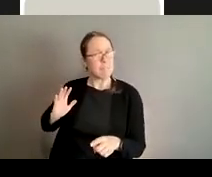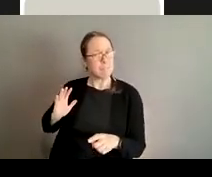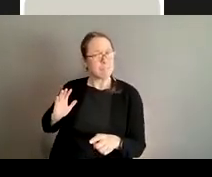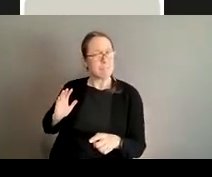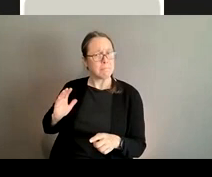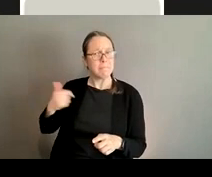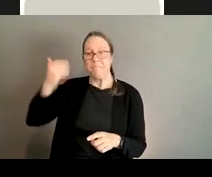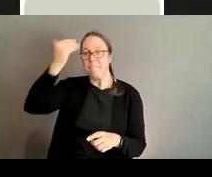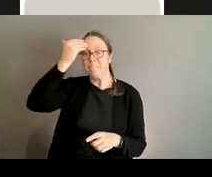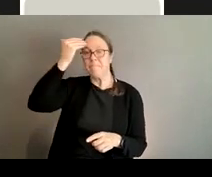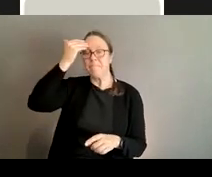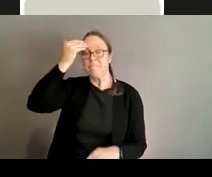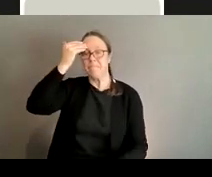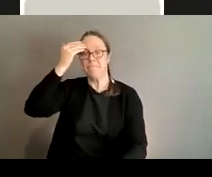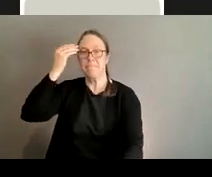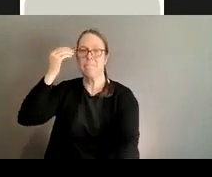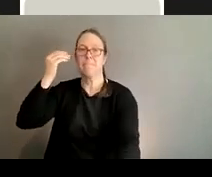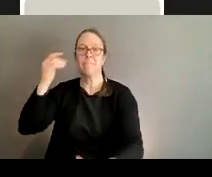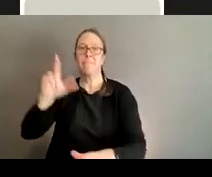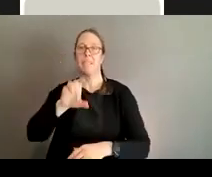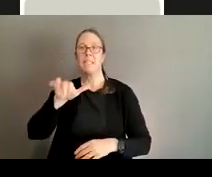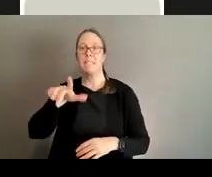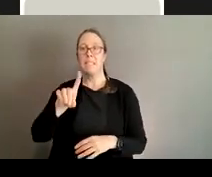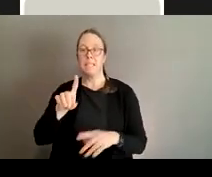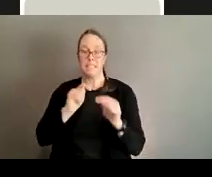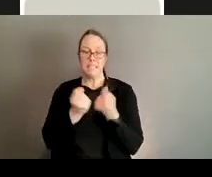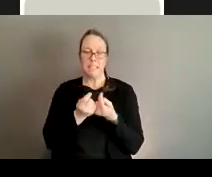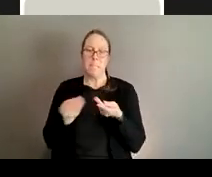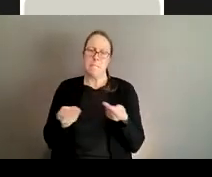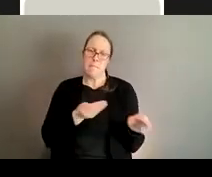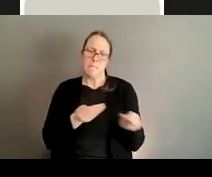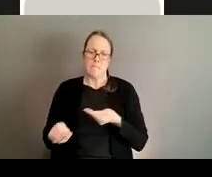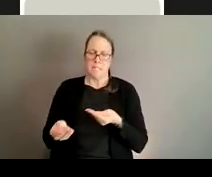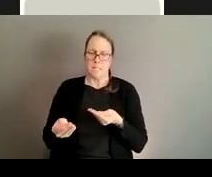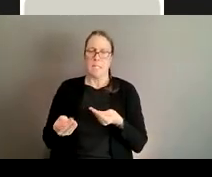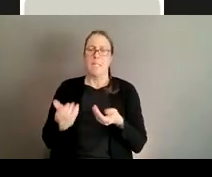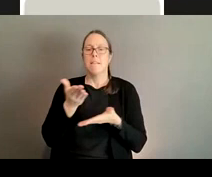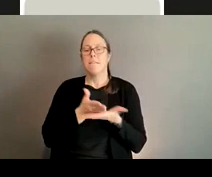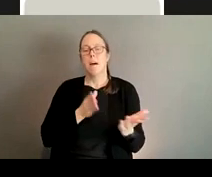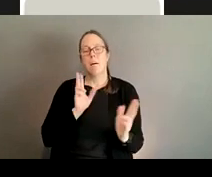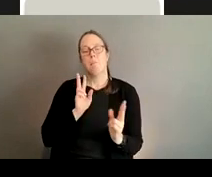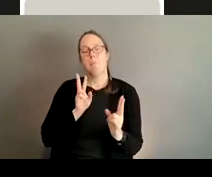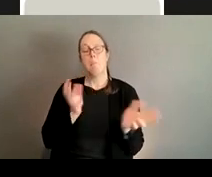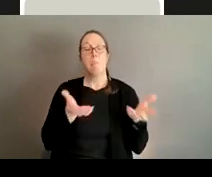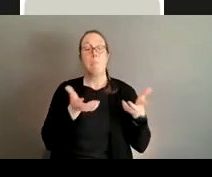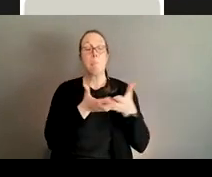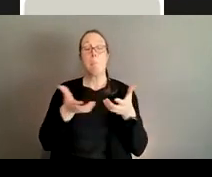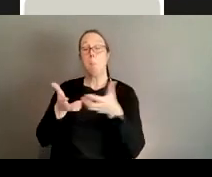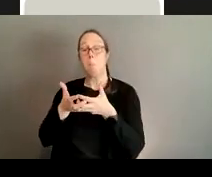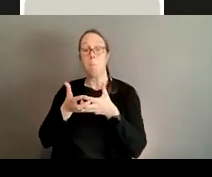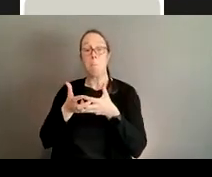that the LEAD team has facilitated a little bit of match making or just I guess networking.